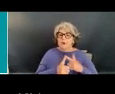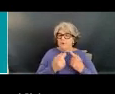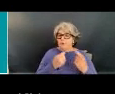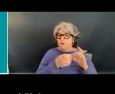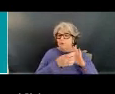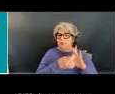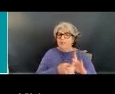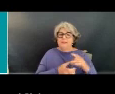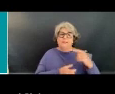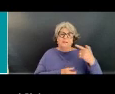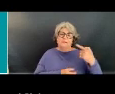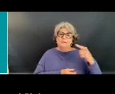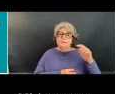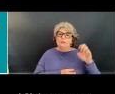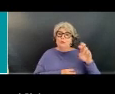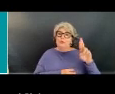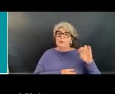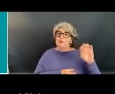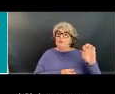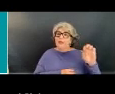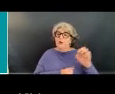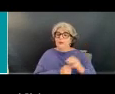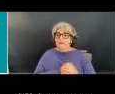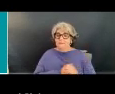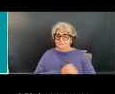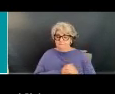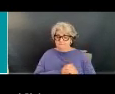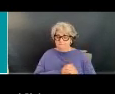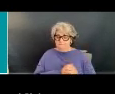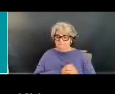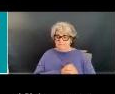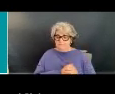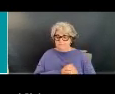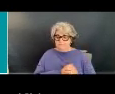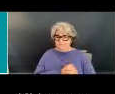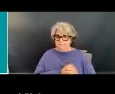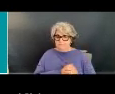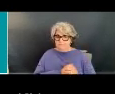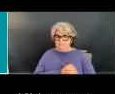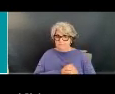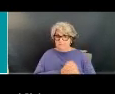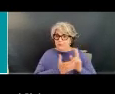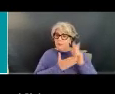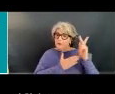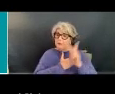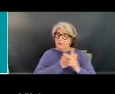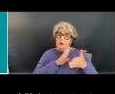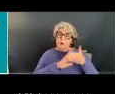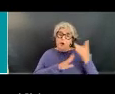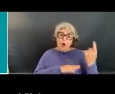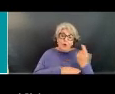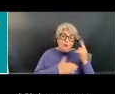One question that came in for Jerry's presentation was, is the program that you're running only for New York teachers?